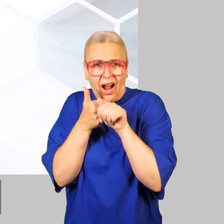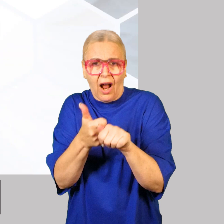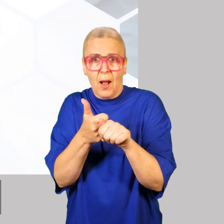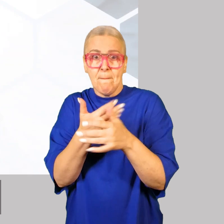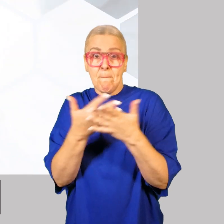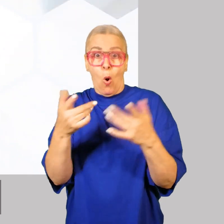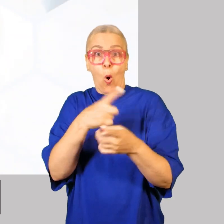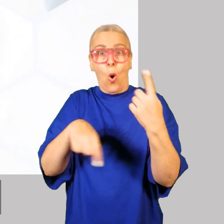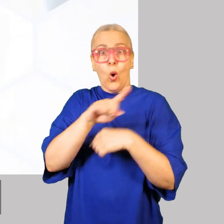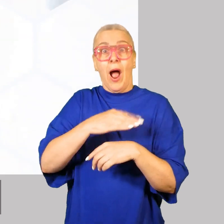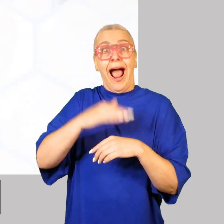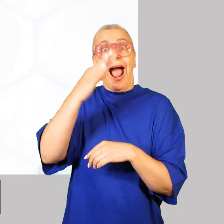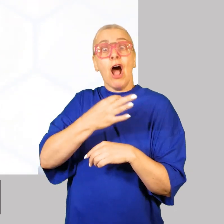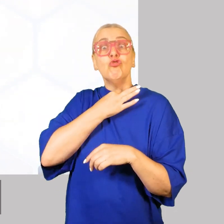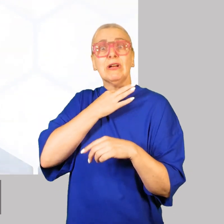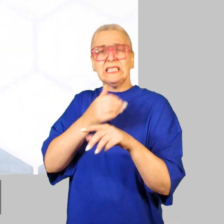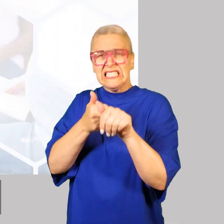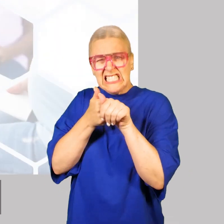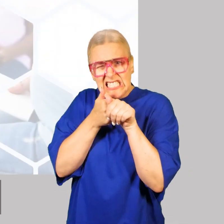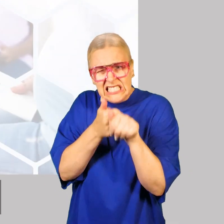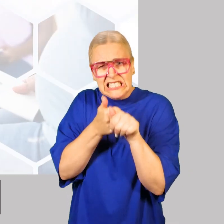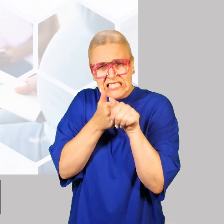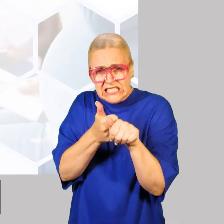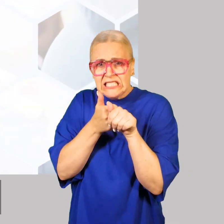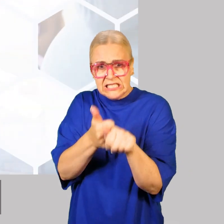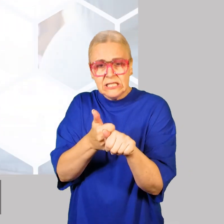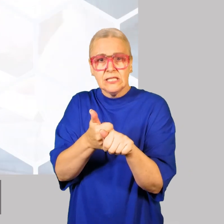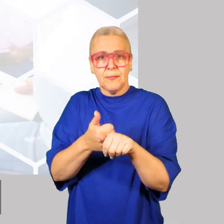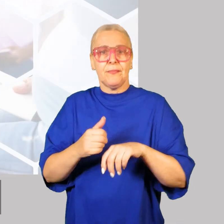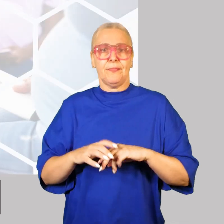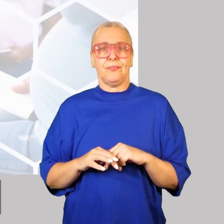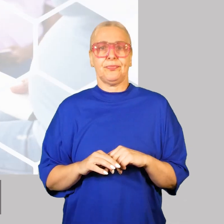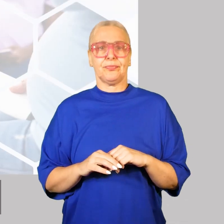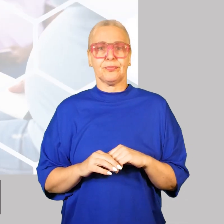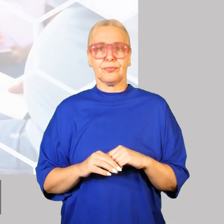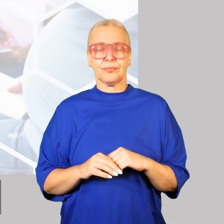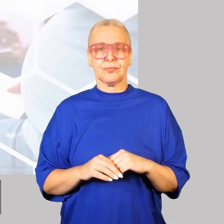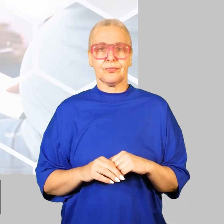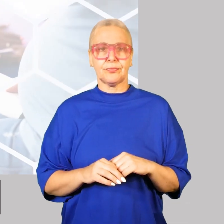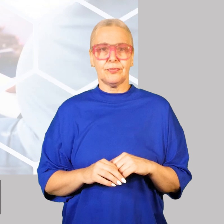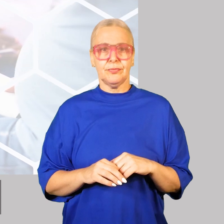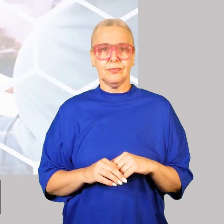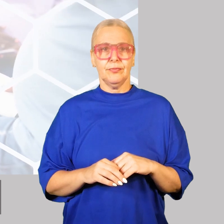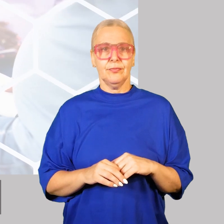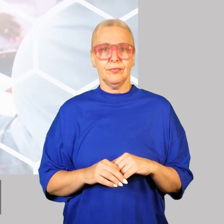women with gestational diabetes as practicable are ensured while intervening more intensively